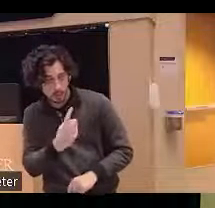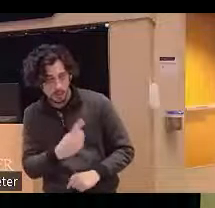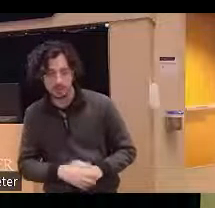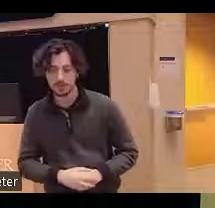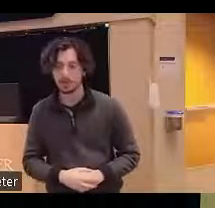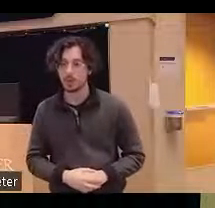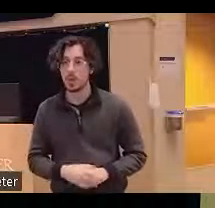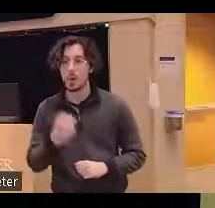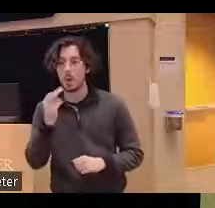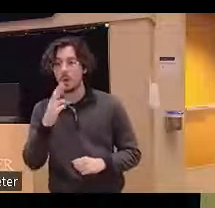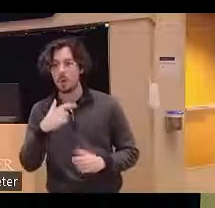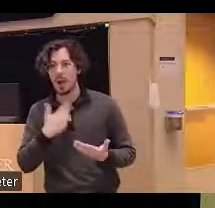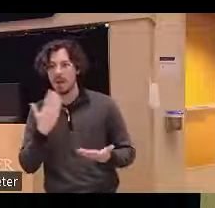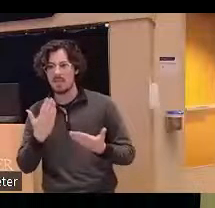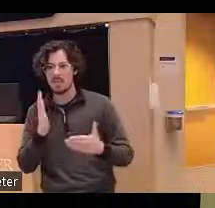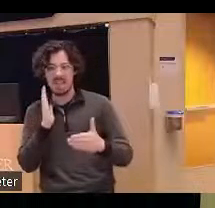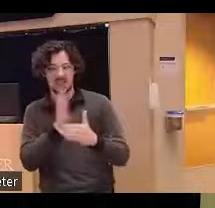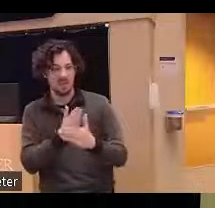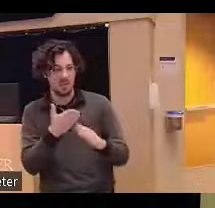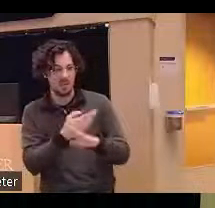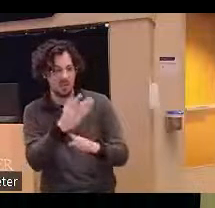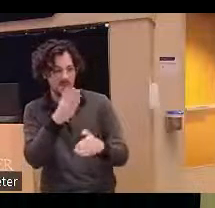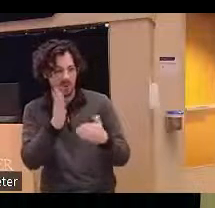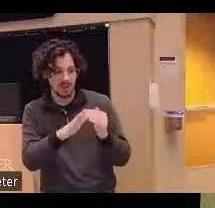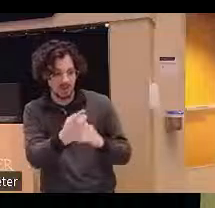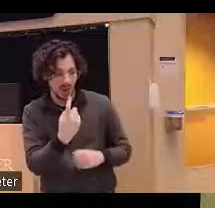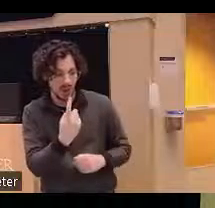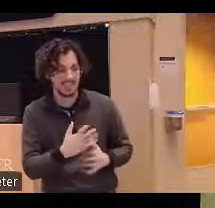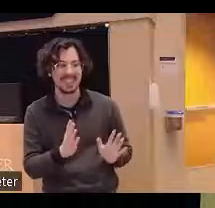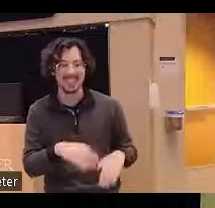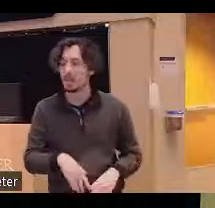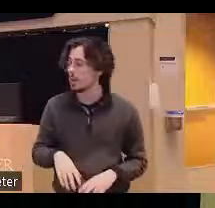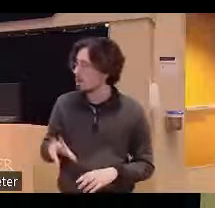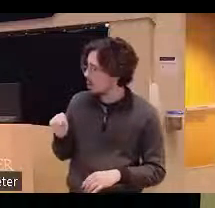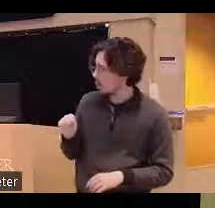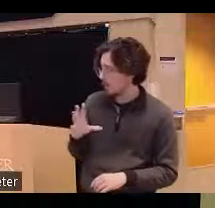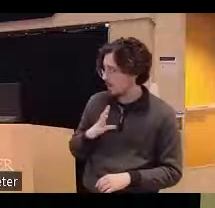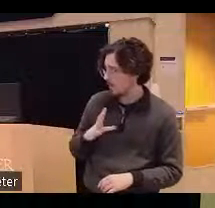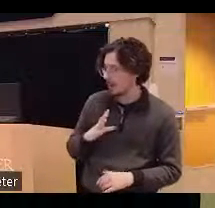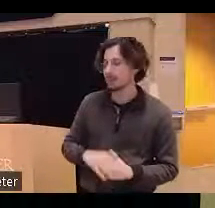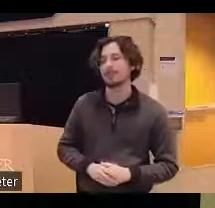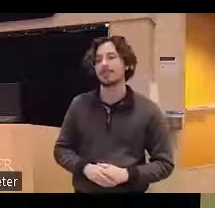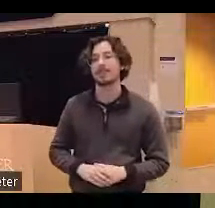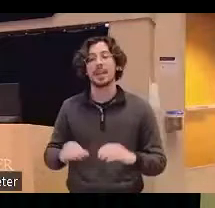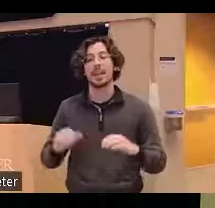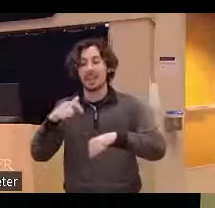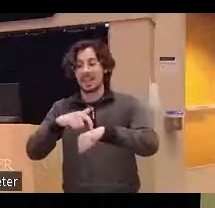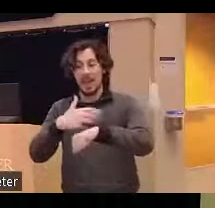I might have interrupted before you finished it no okay okay we have no time but Mike since it's